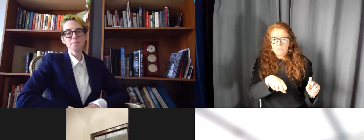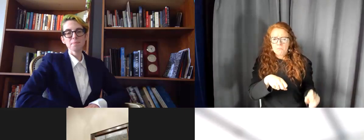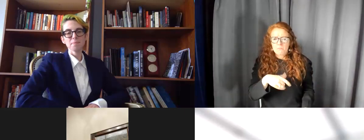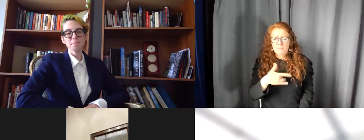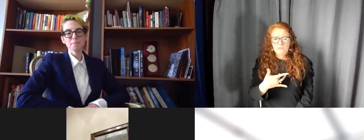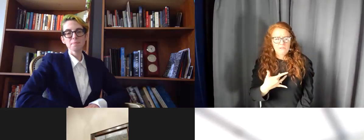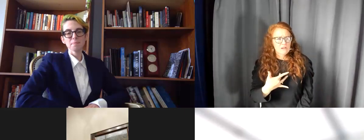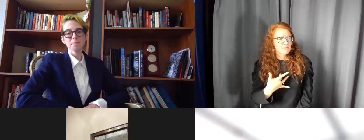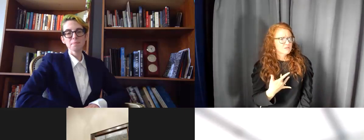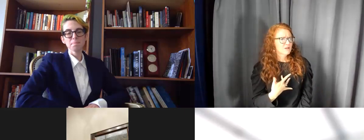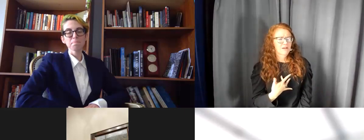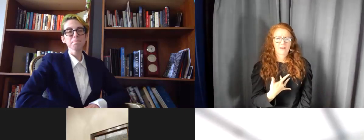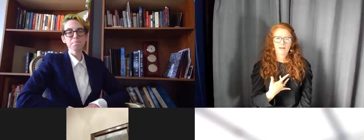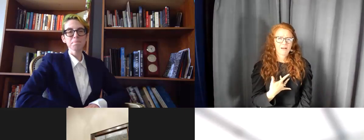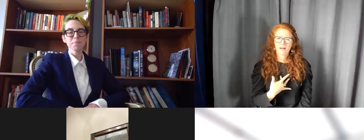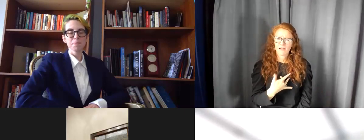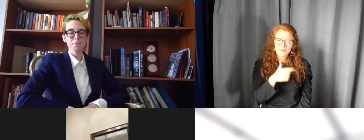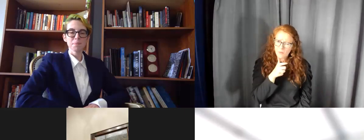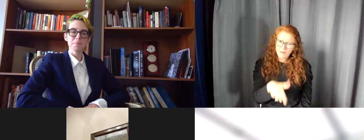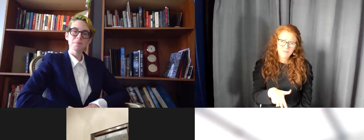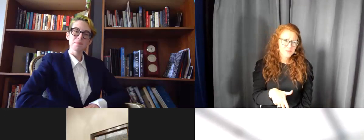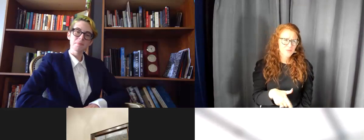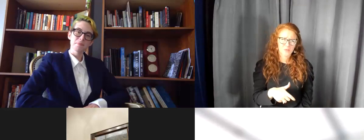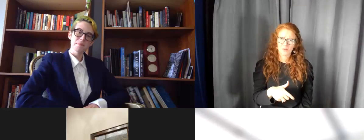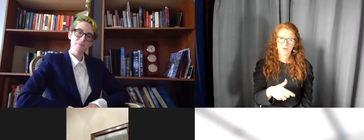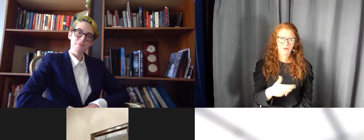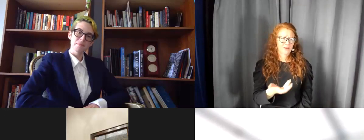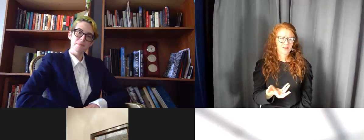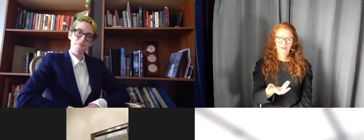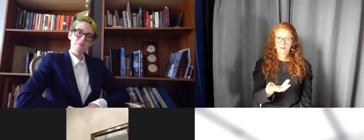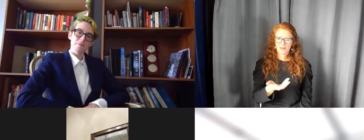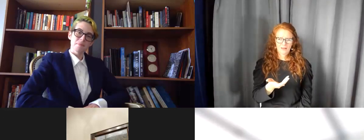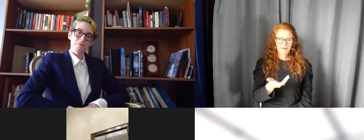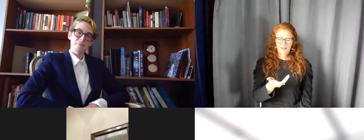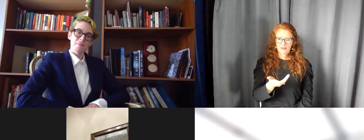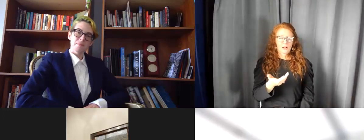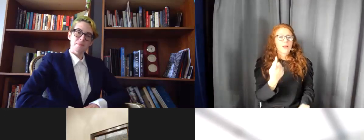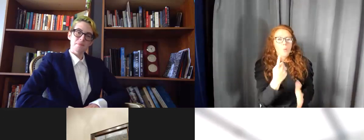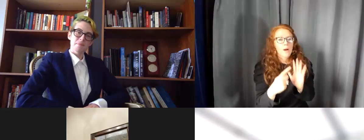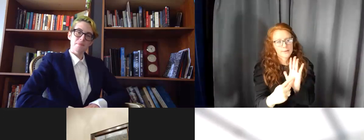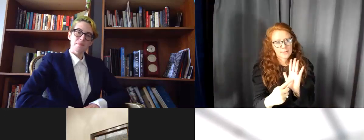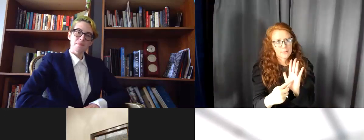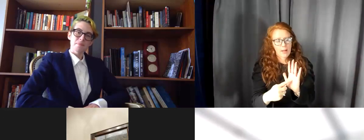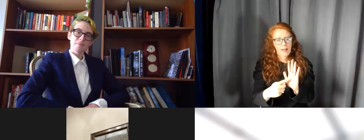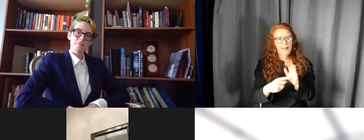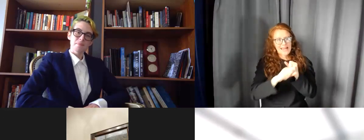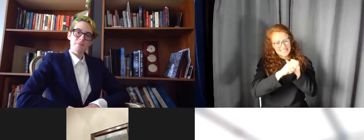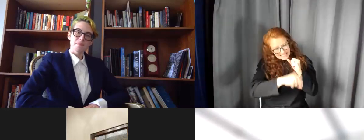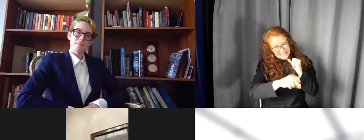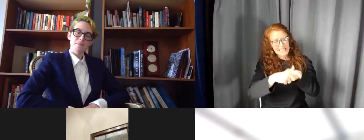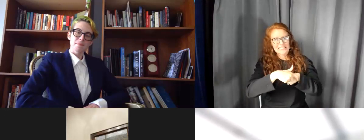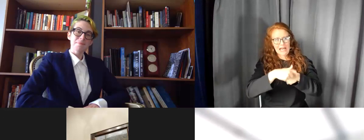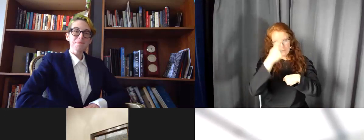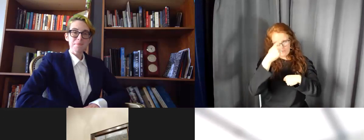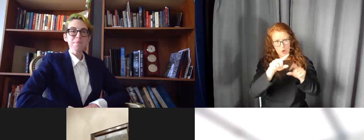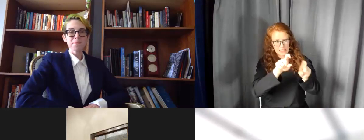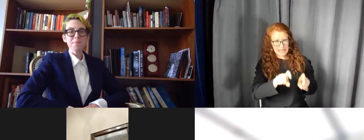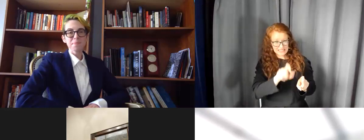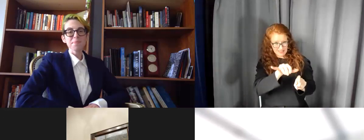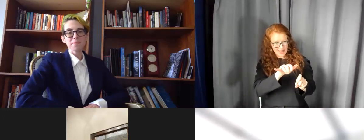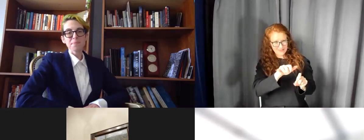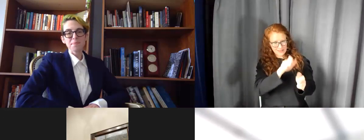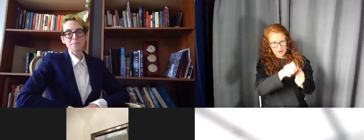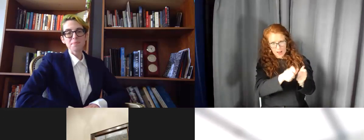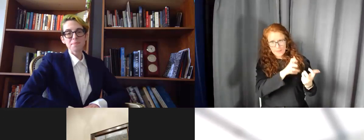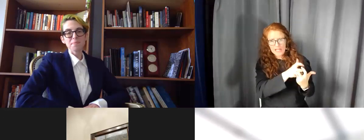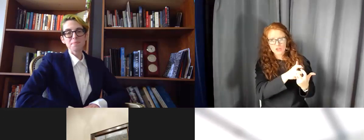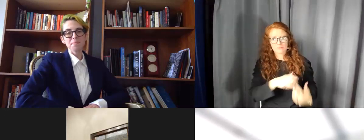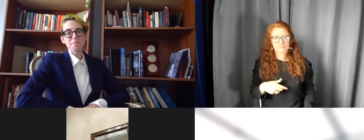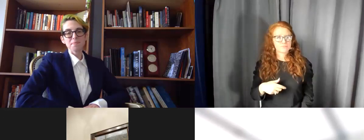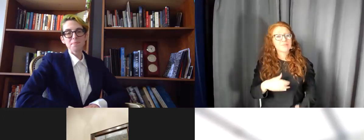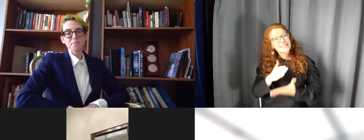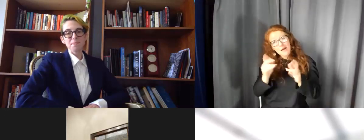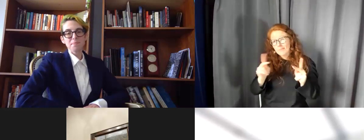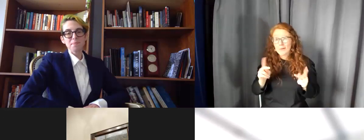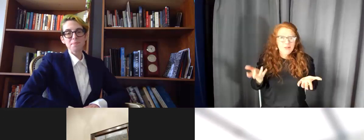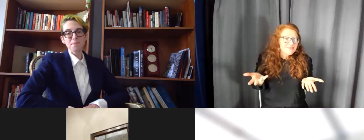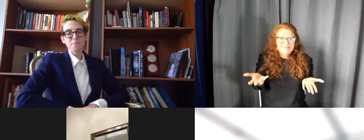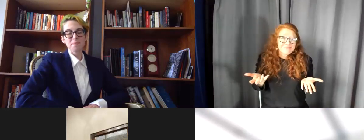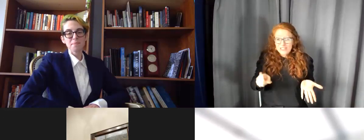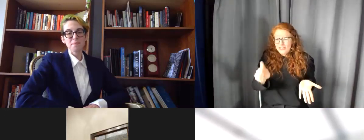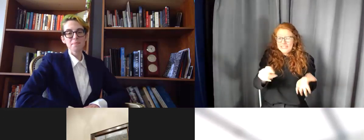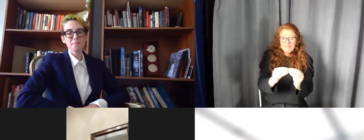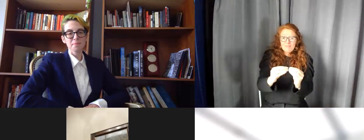Jordan Radford: not impossible if someone is like what one of the examples was extended. Time on tests. And you know some people just need more time like that's an accommodation, and it's not anyone's fault.